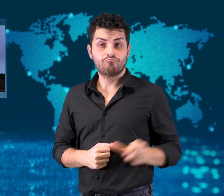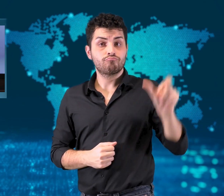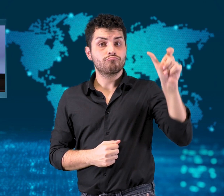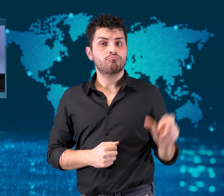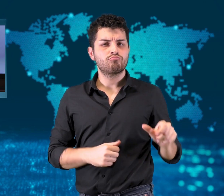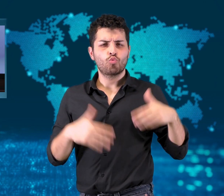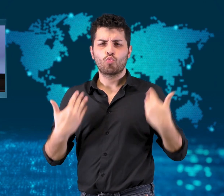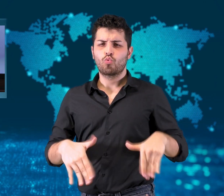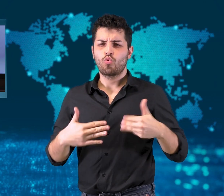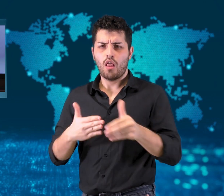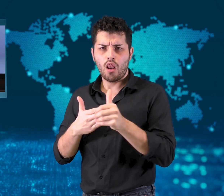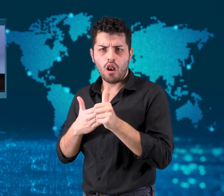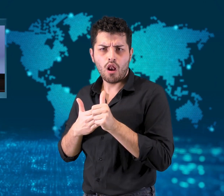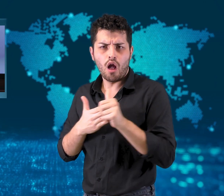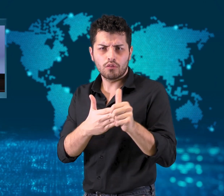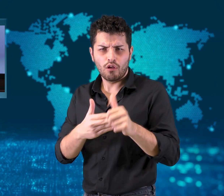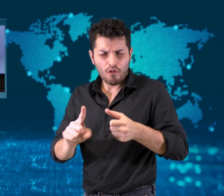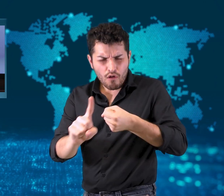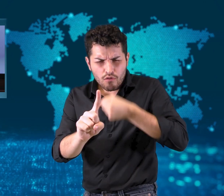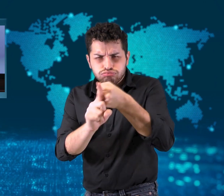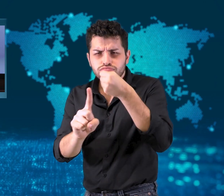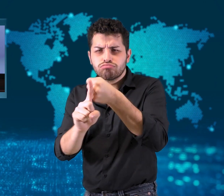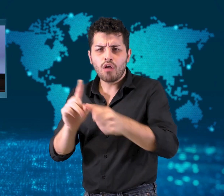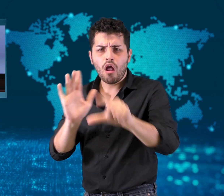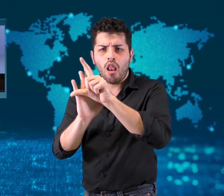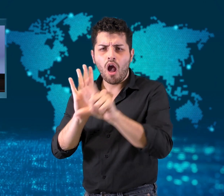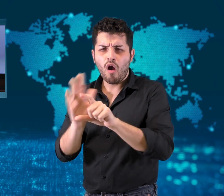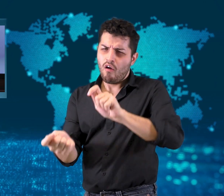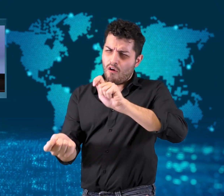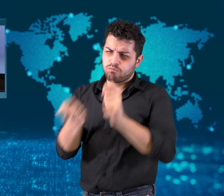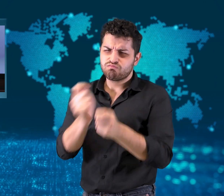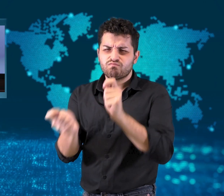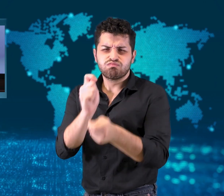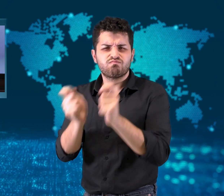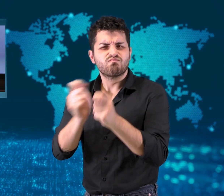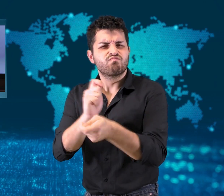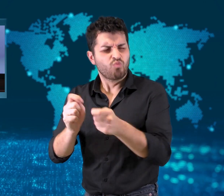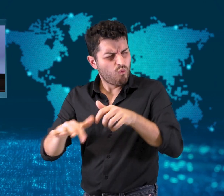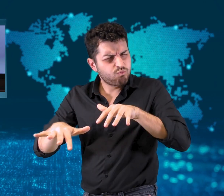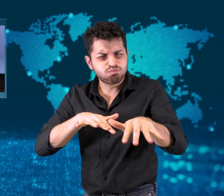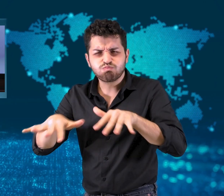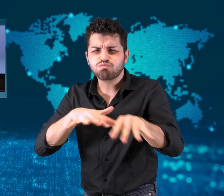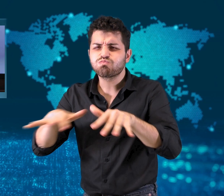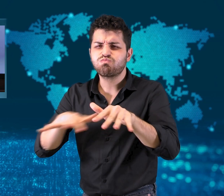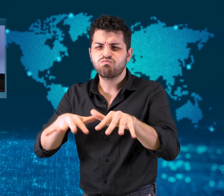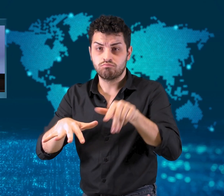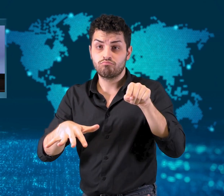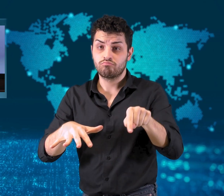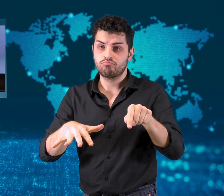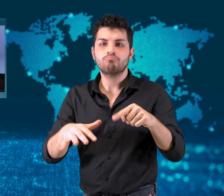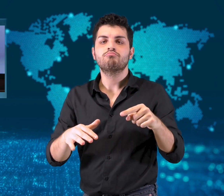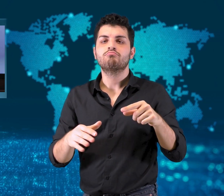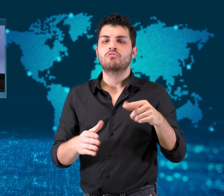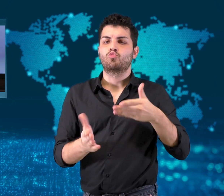She is a progressive leader of the Labour Party who has pressed